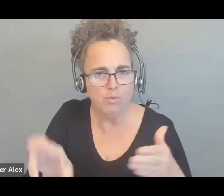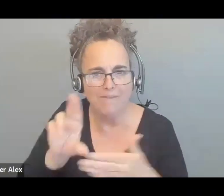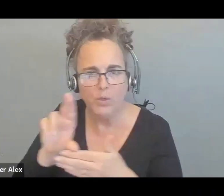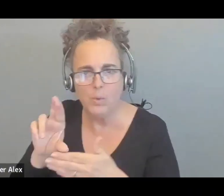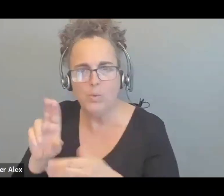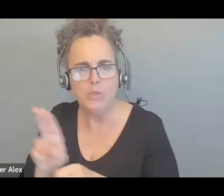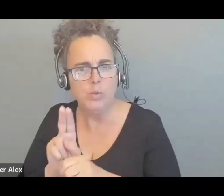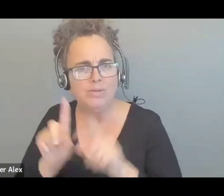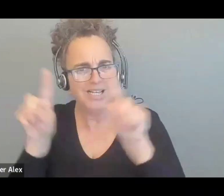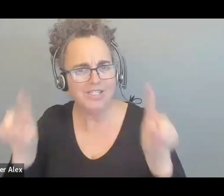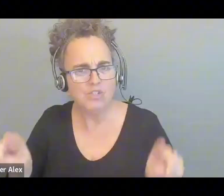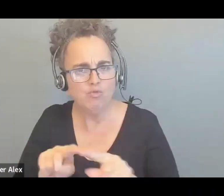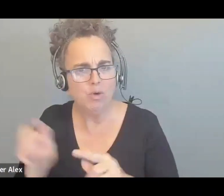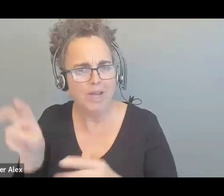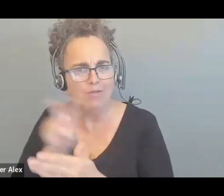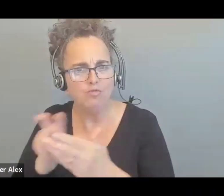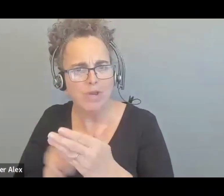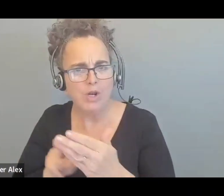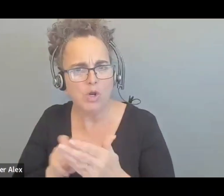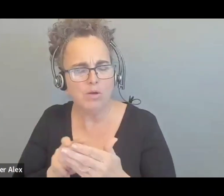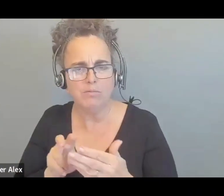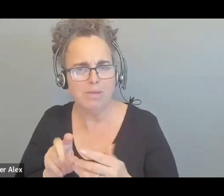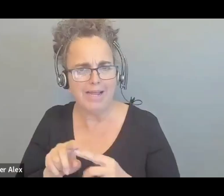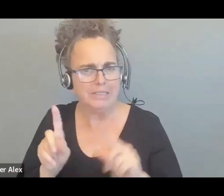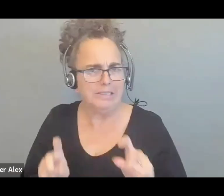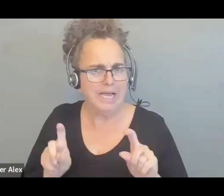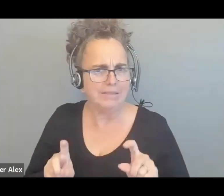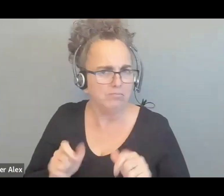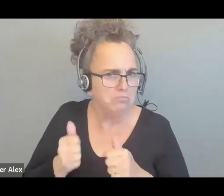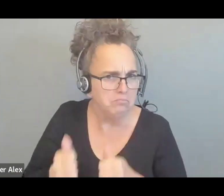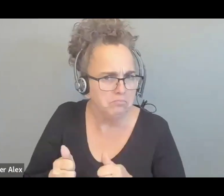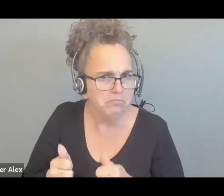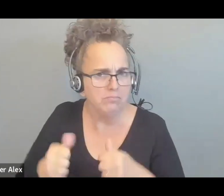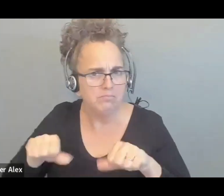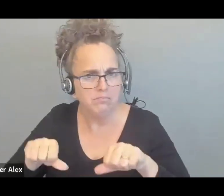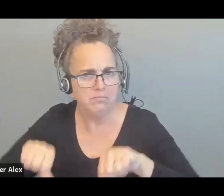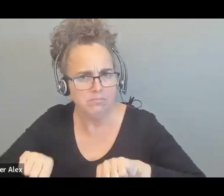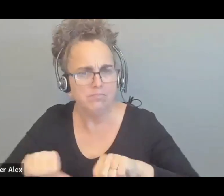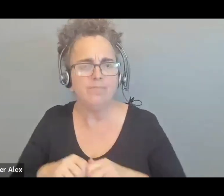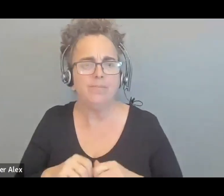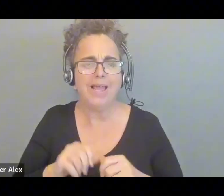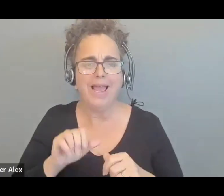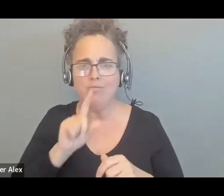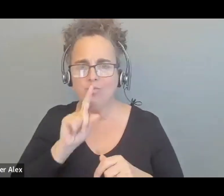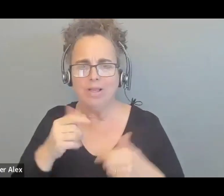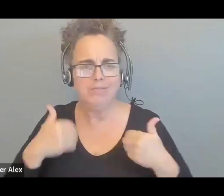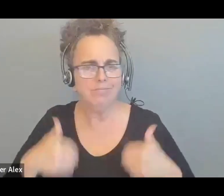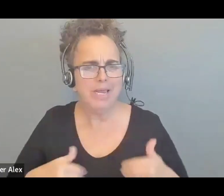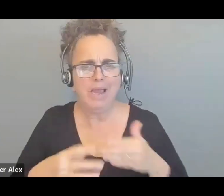and testing work, but also being a leader in this space to be able to,